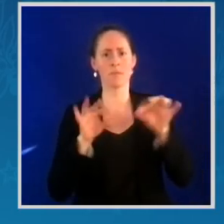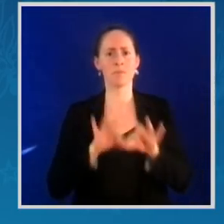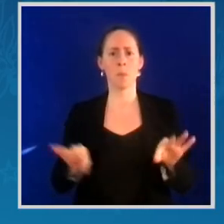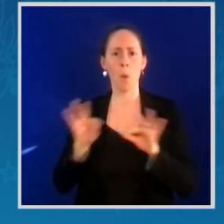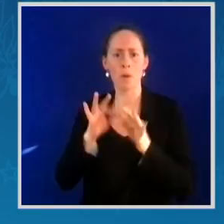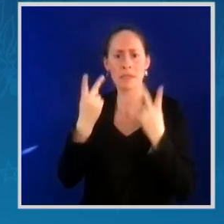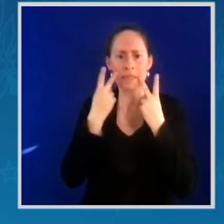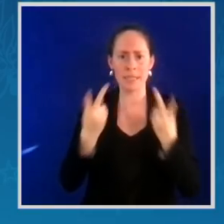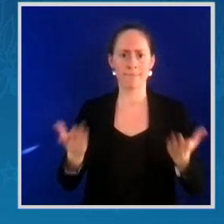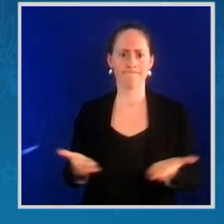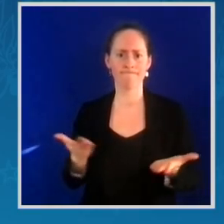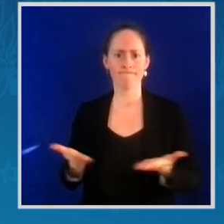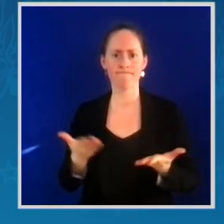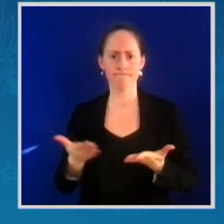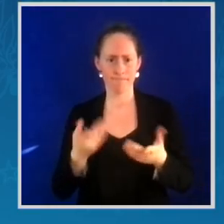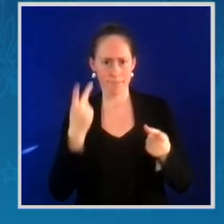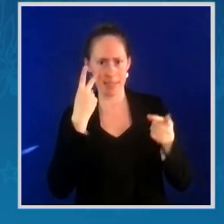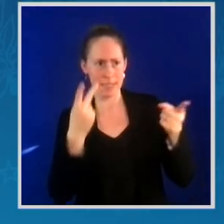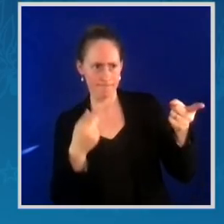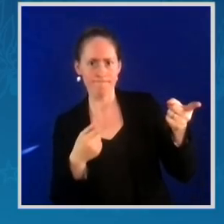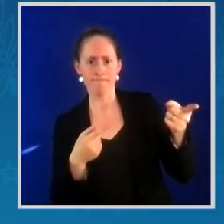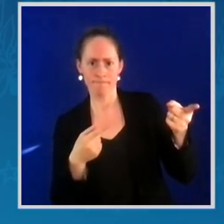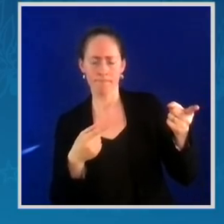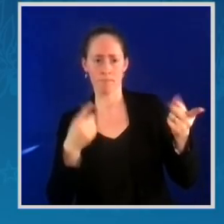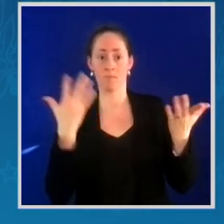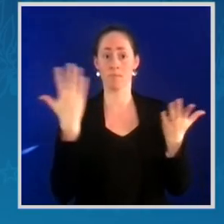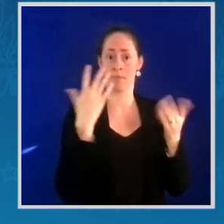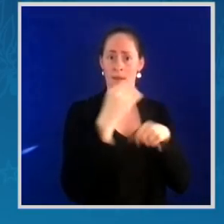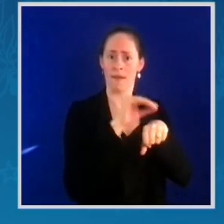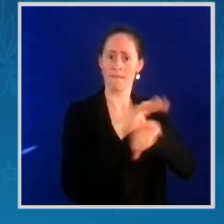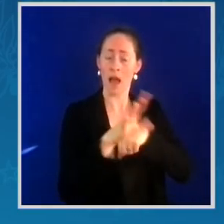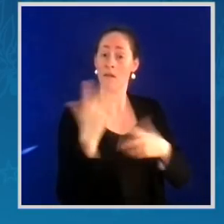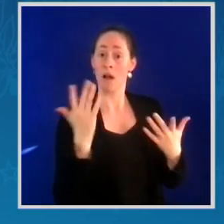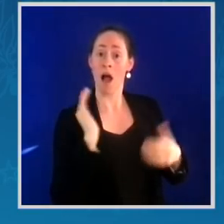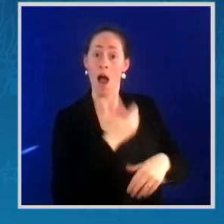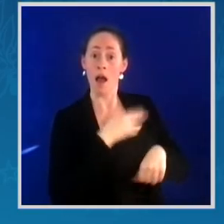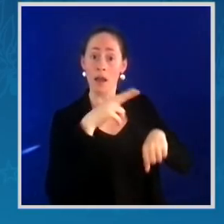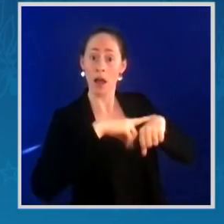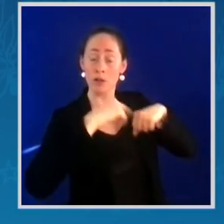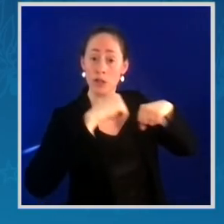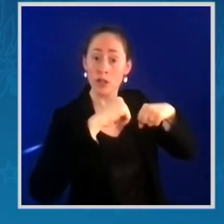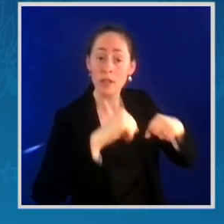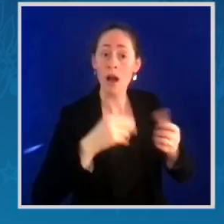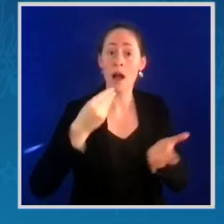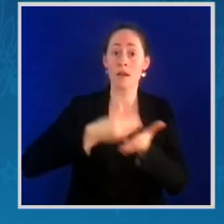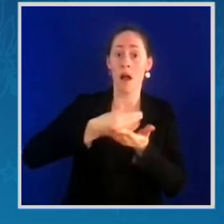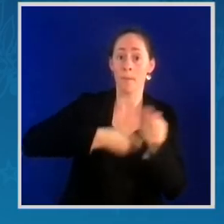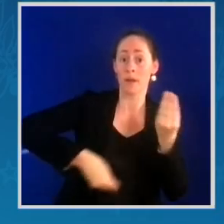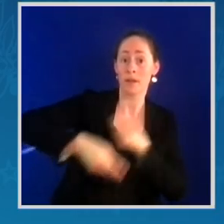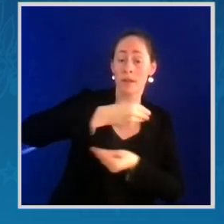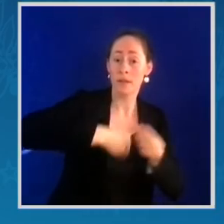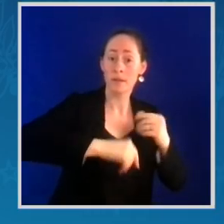to our economic security, to our well-being, that it is critical that we work on